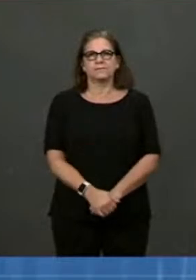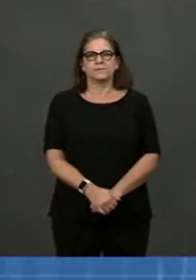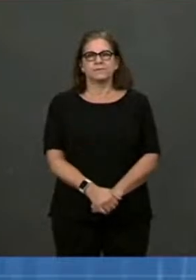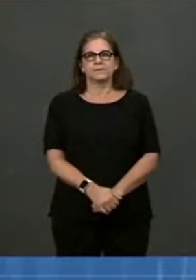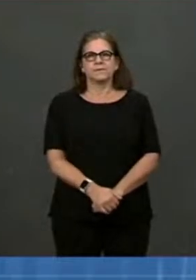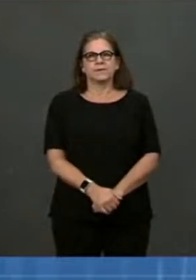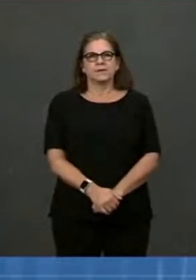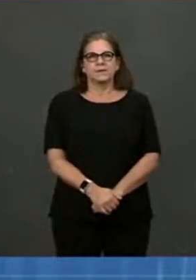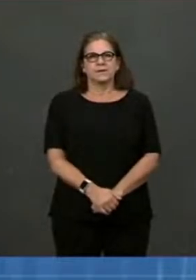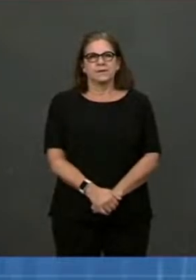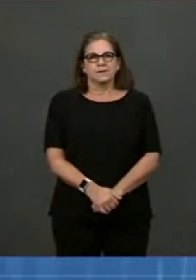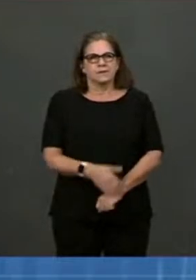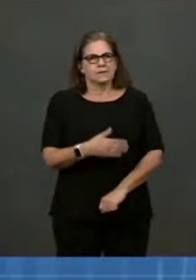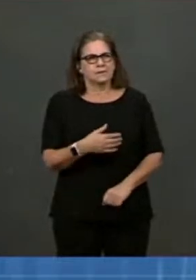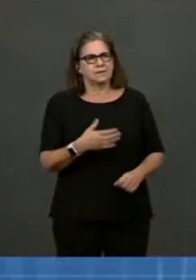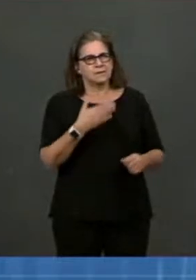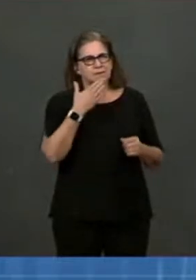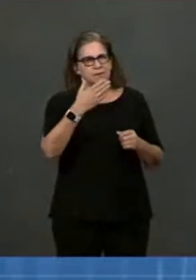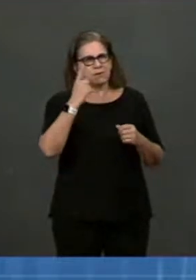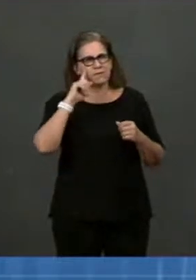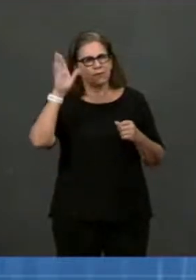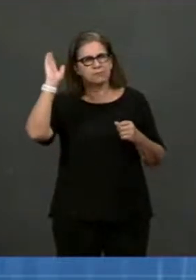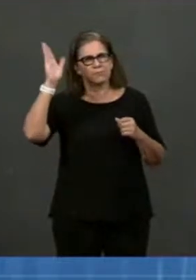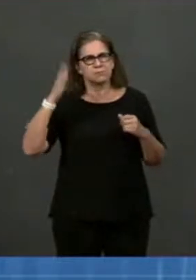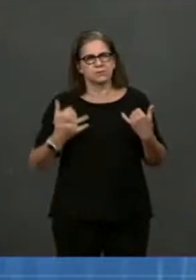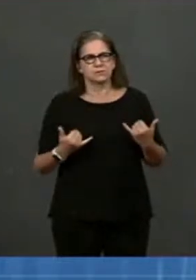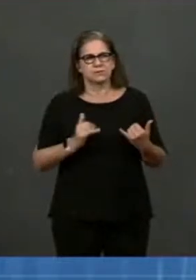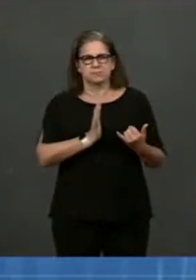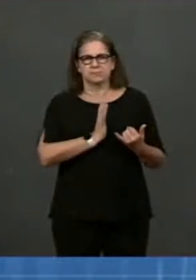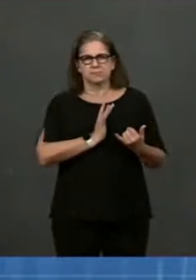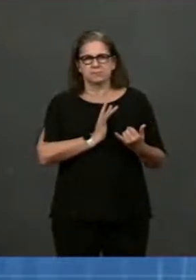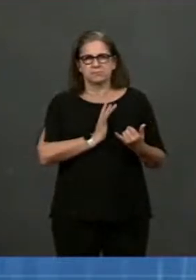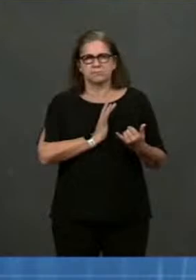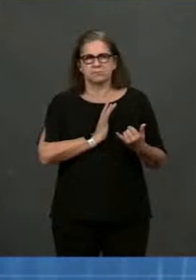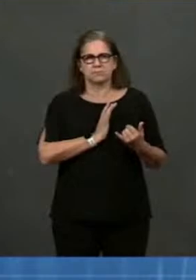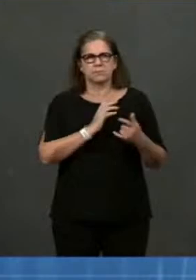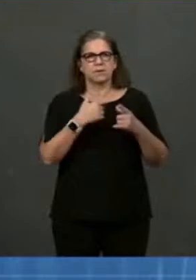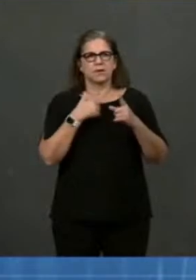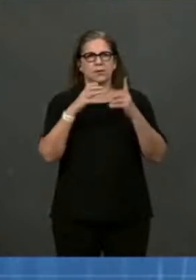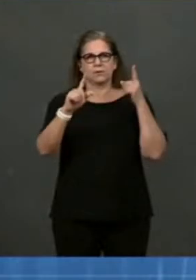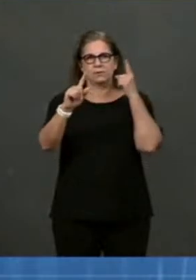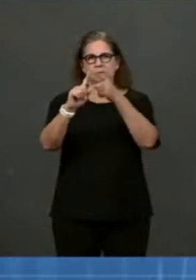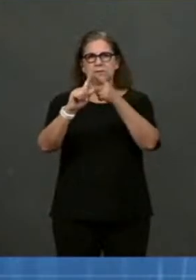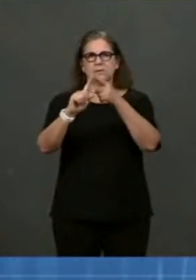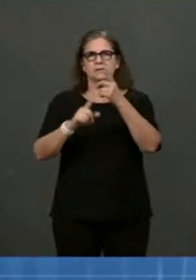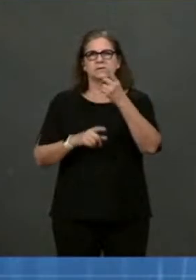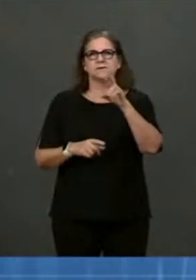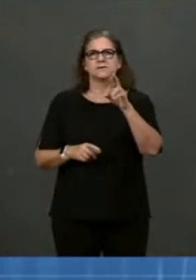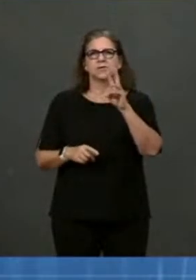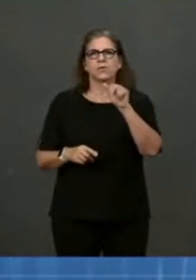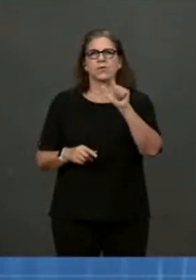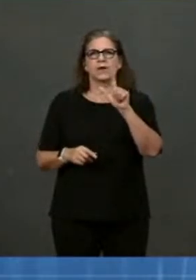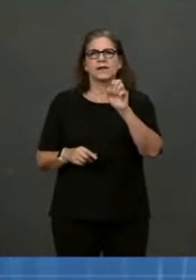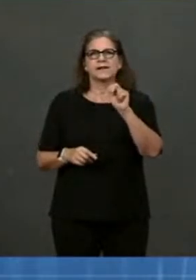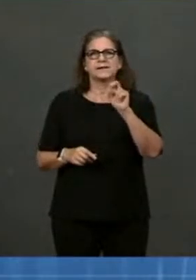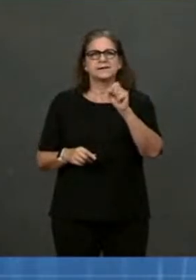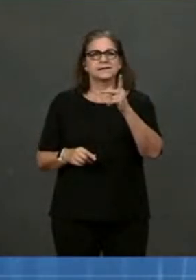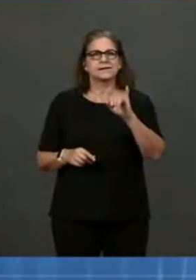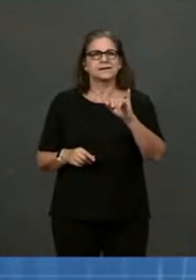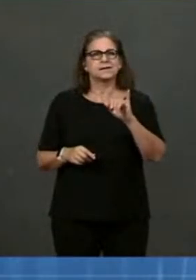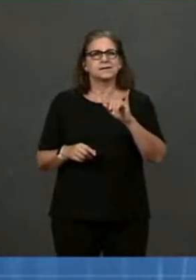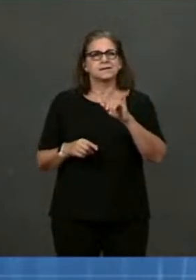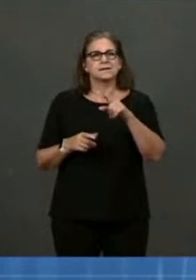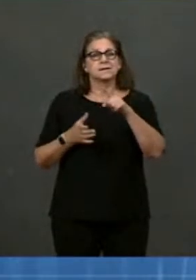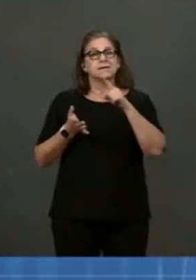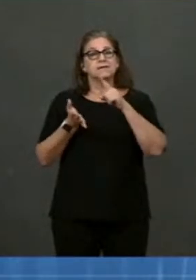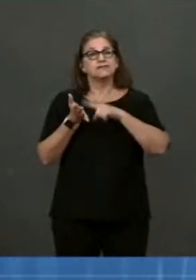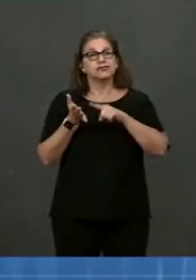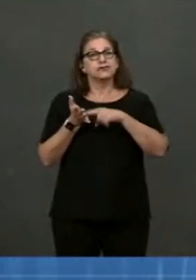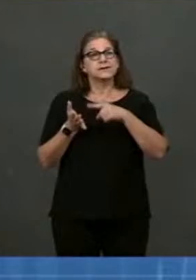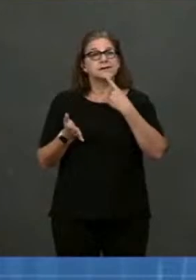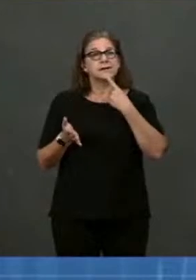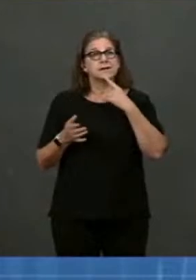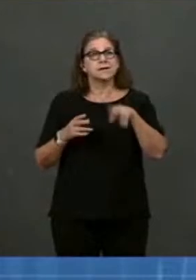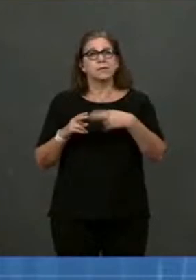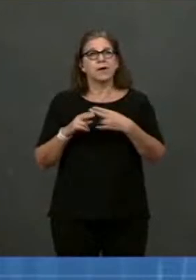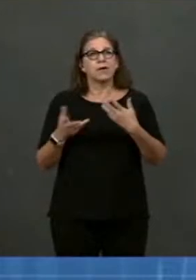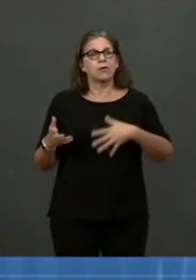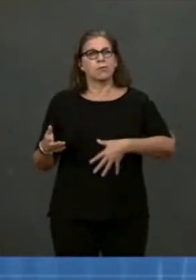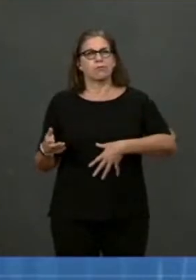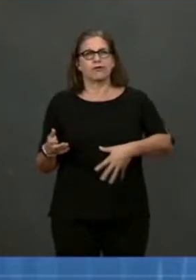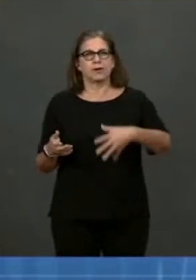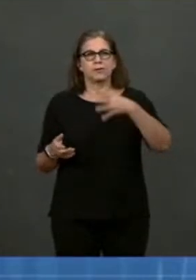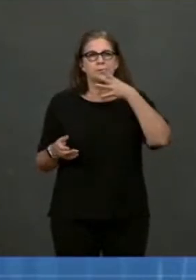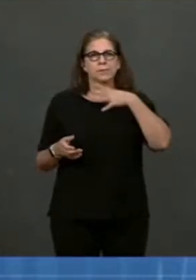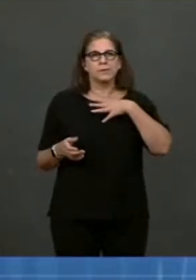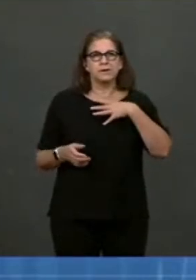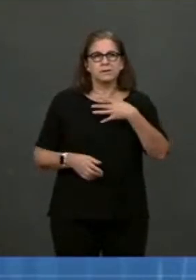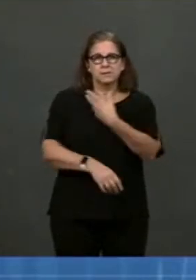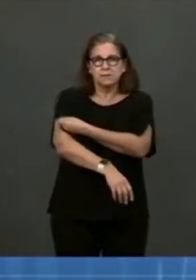POSSIBLE.